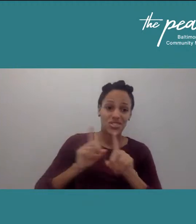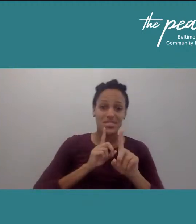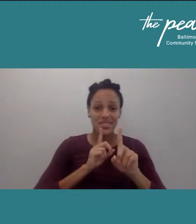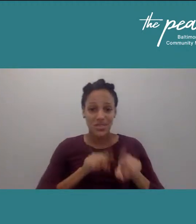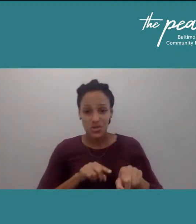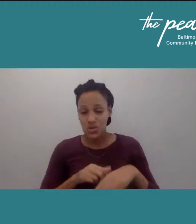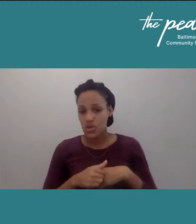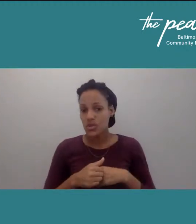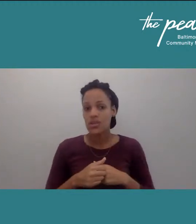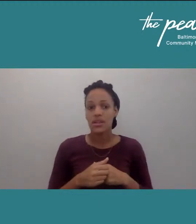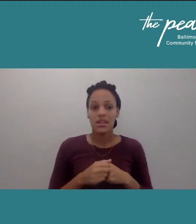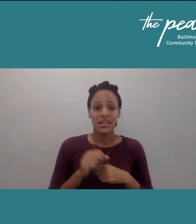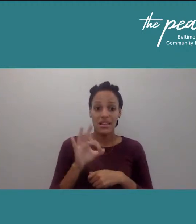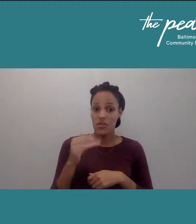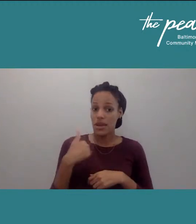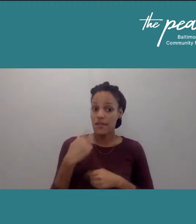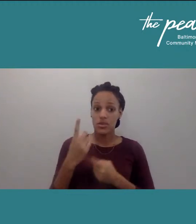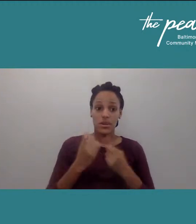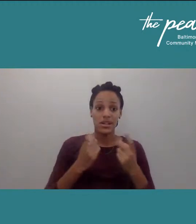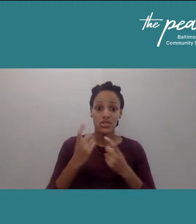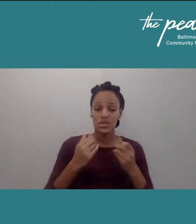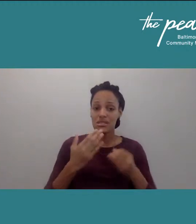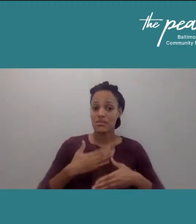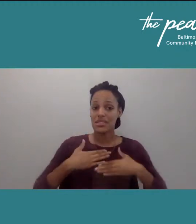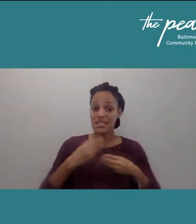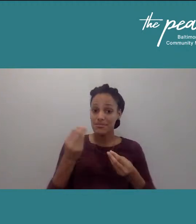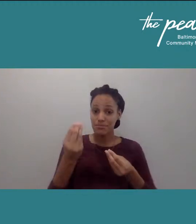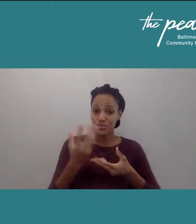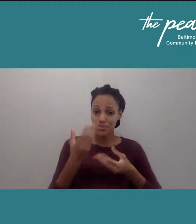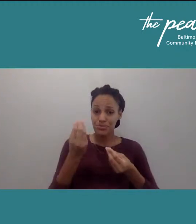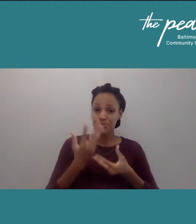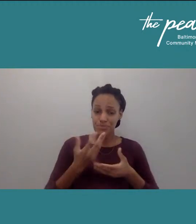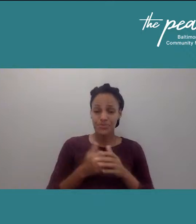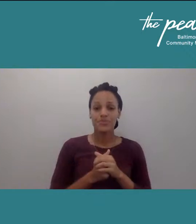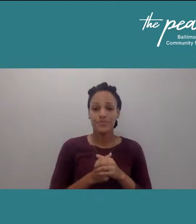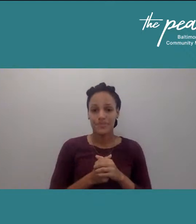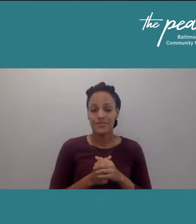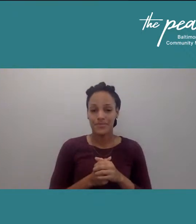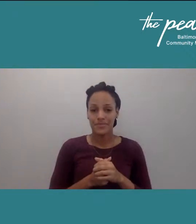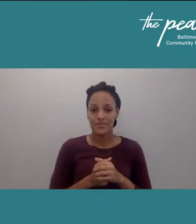those representation, we are at a point in 2022 whether his representational lover but